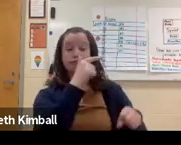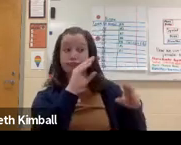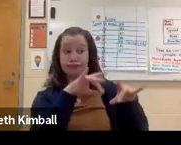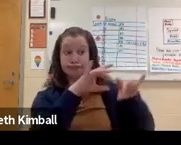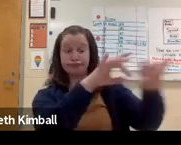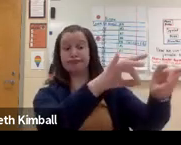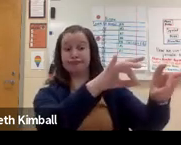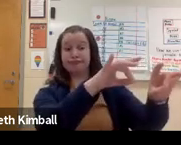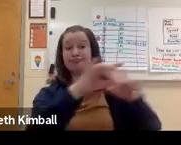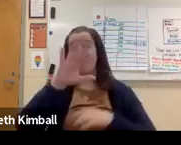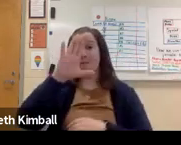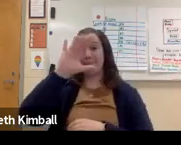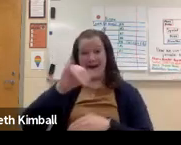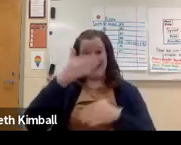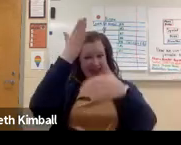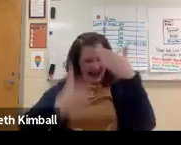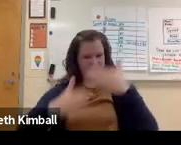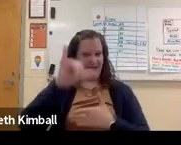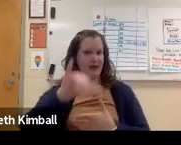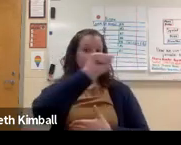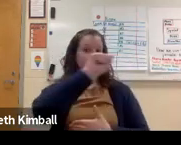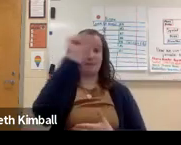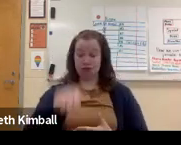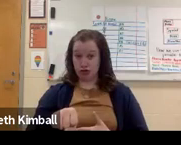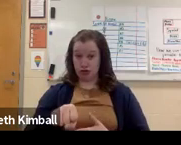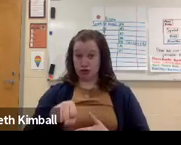level on coding.org, and they were able to pick that up.